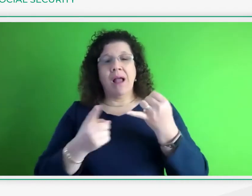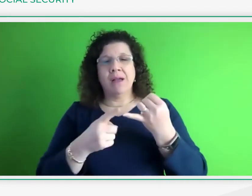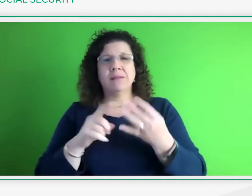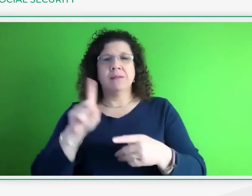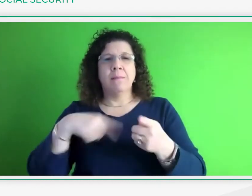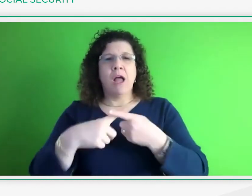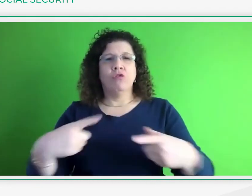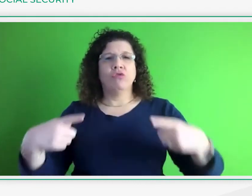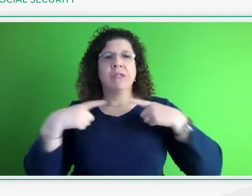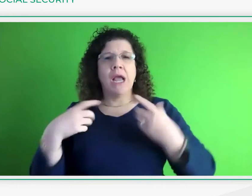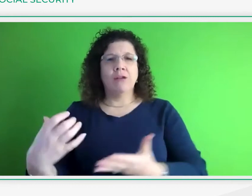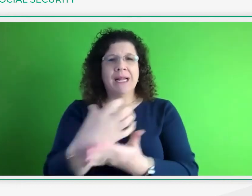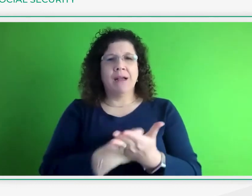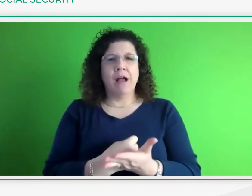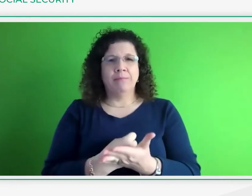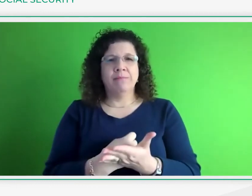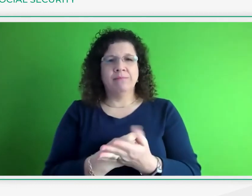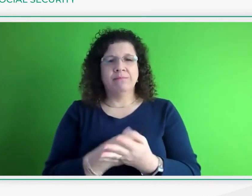And the last one is going to be about Retirement Income.